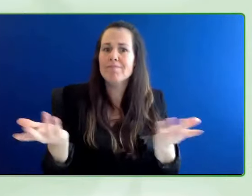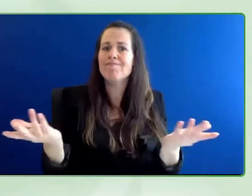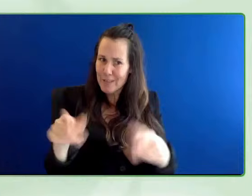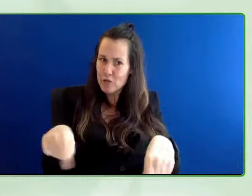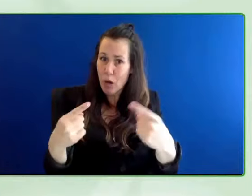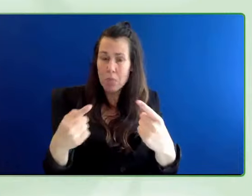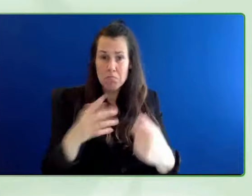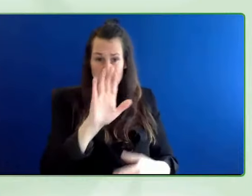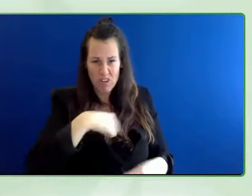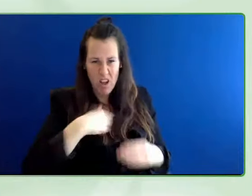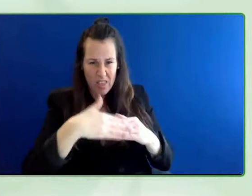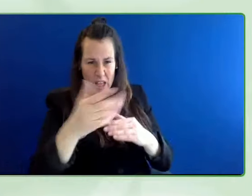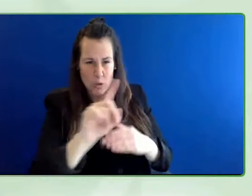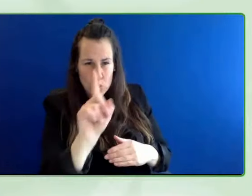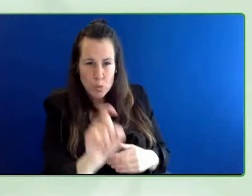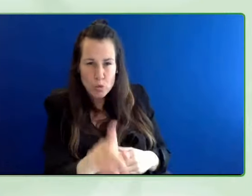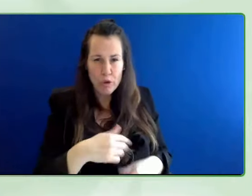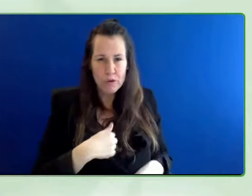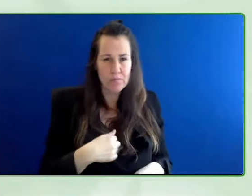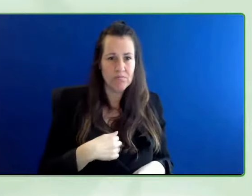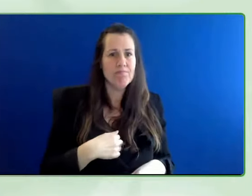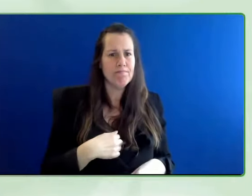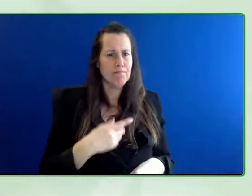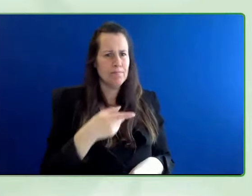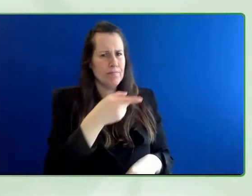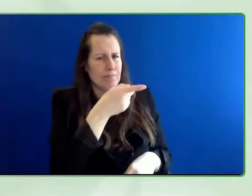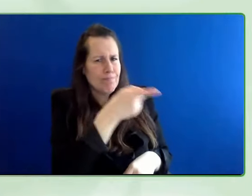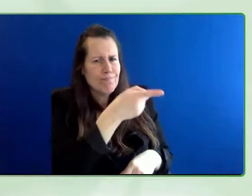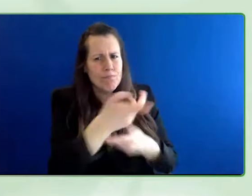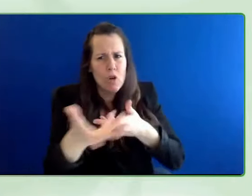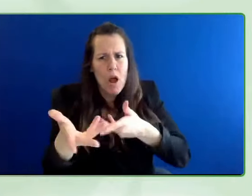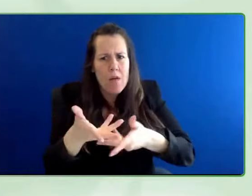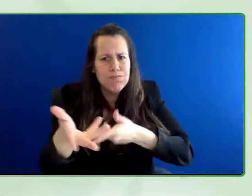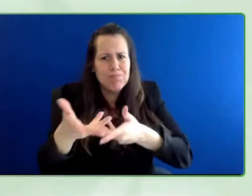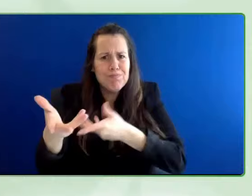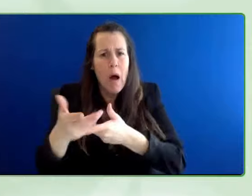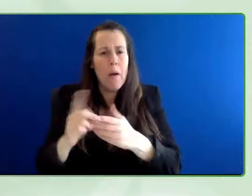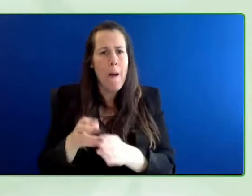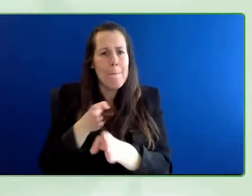What can we do about it? And what would you expect from us to support you? May I start with you again? Thank you for your question.